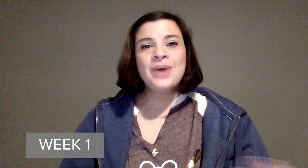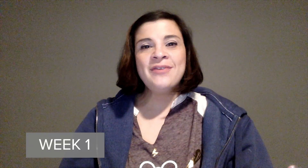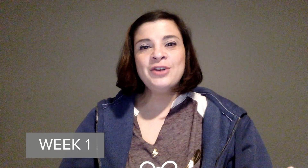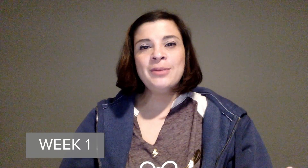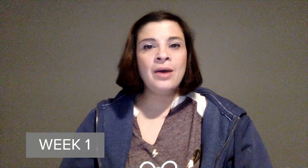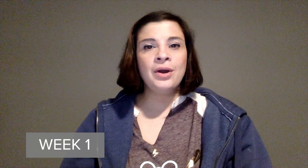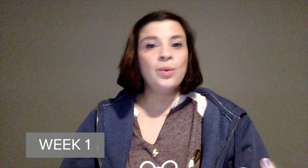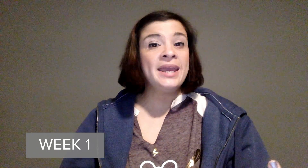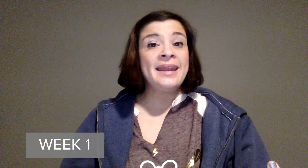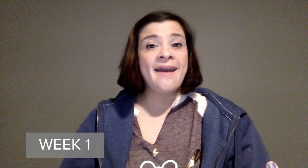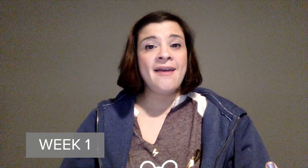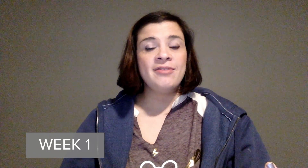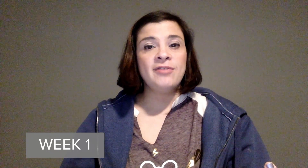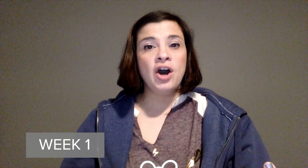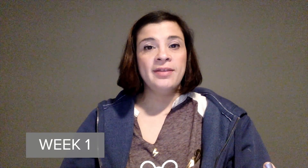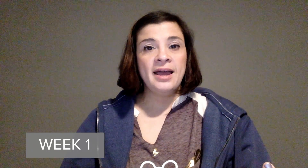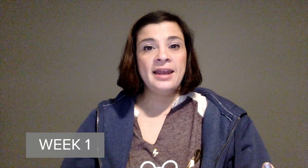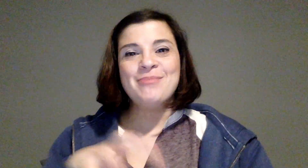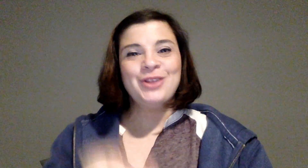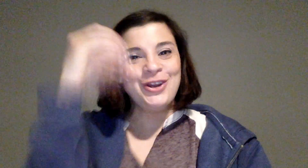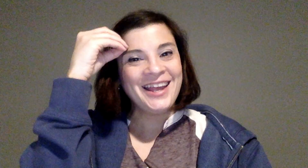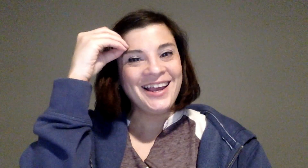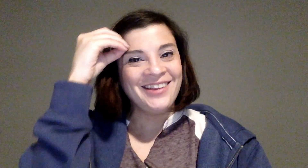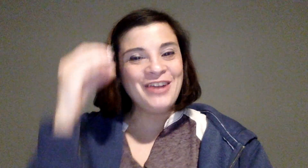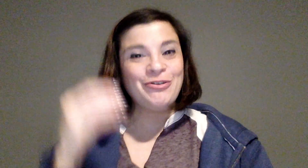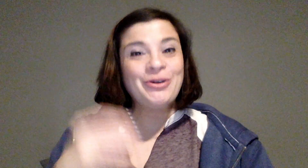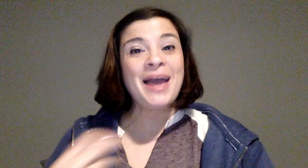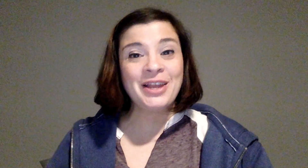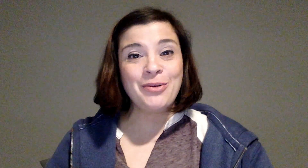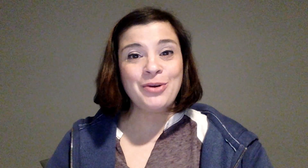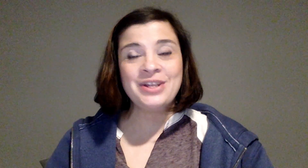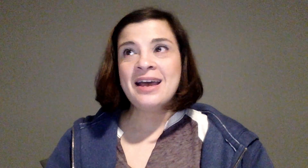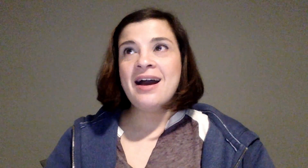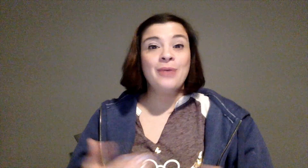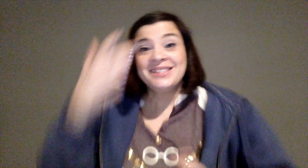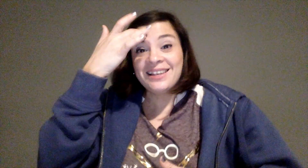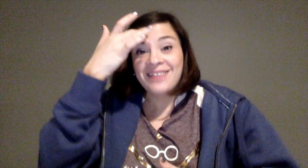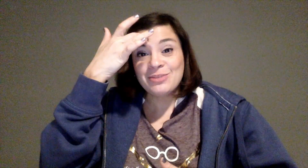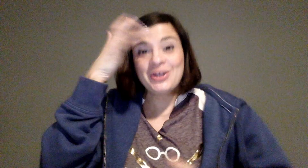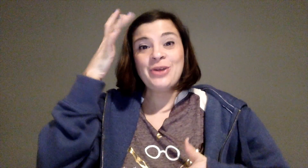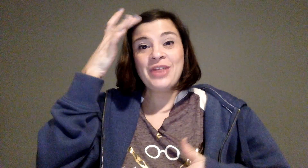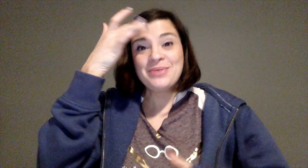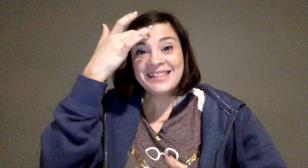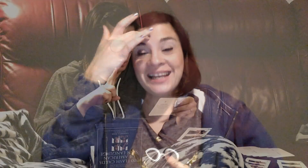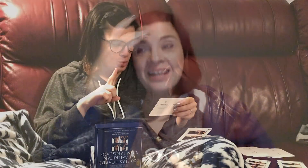So after about a week and a half of online, I'm learning a lot of vocabulary words. I was sick last week, so I know that I was sick.